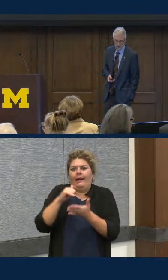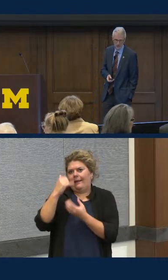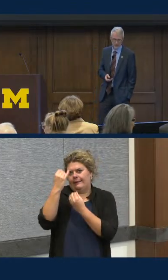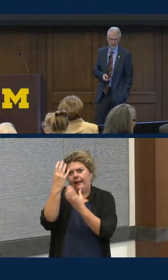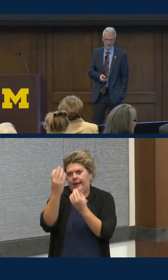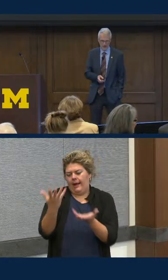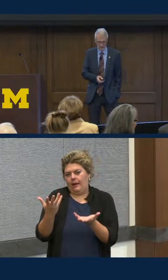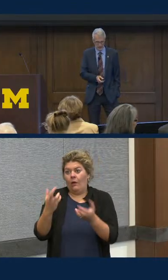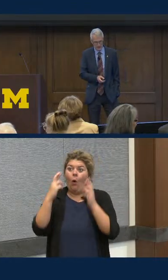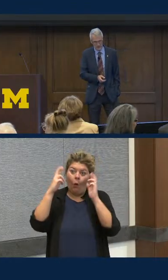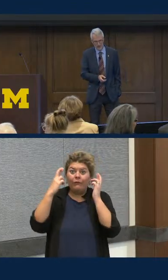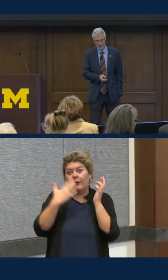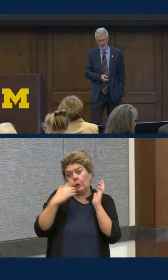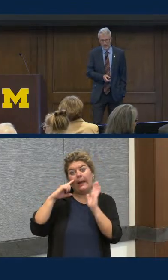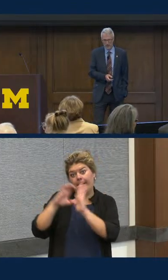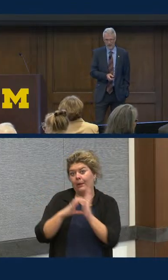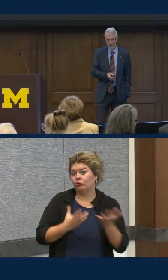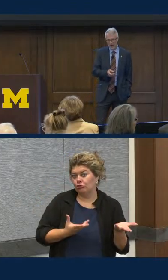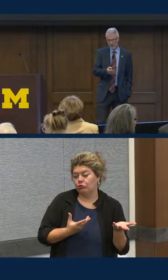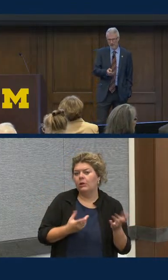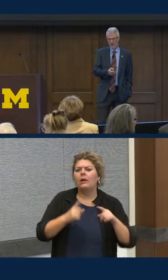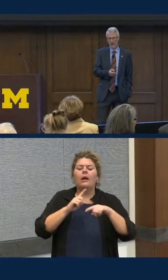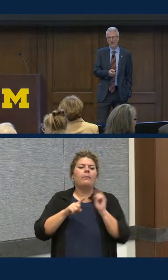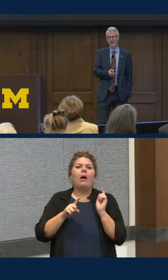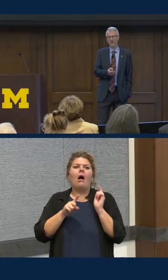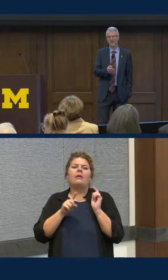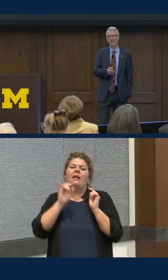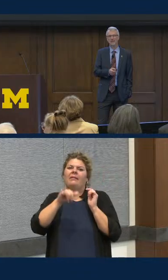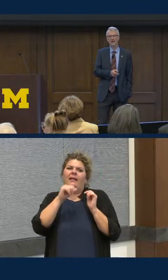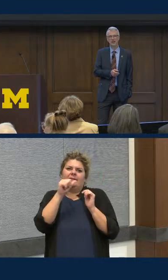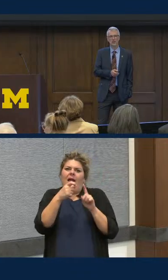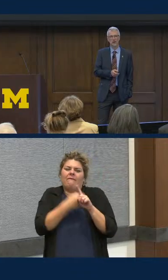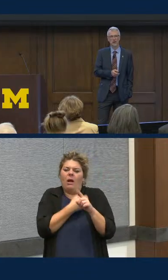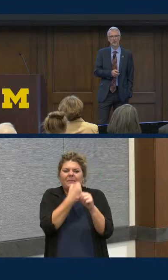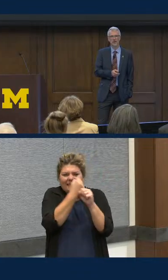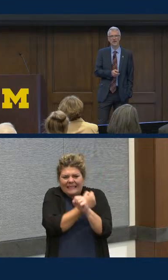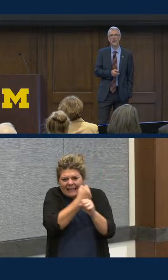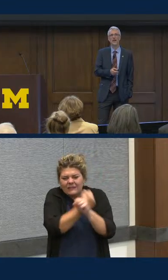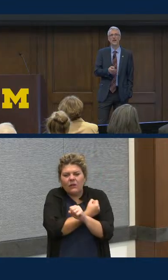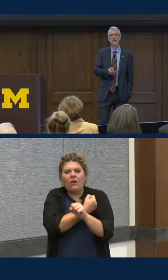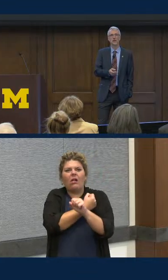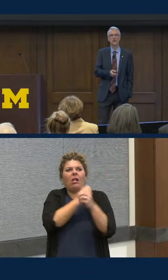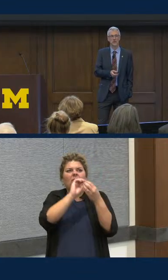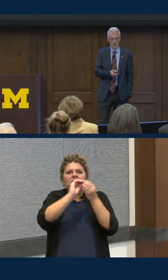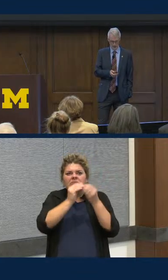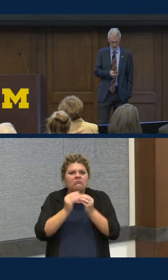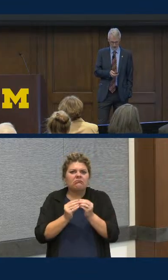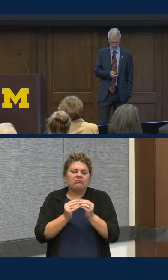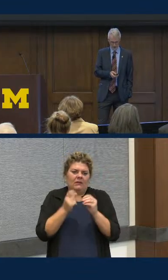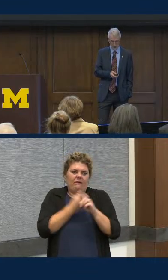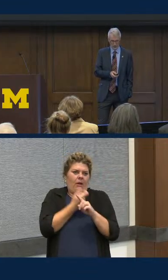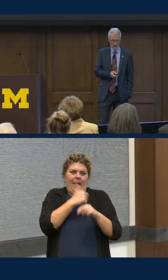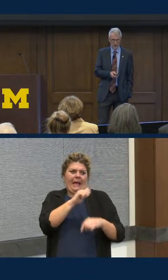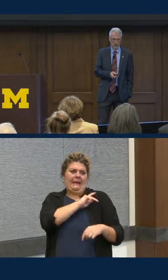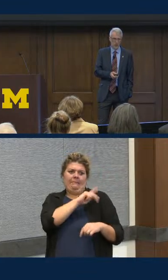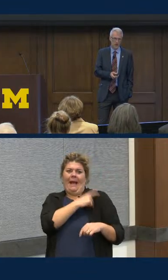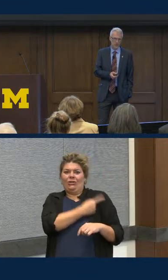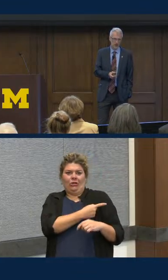good images but they are not really based on the statistical properties of any given group of patients. So one project that